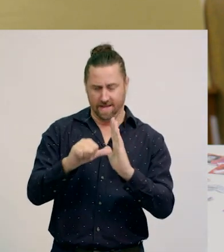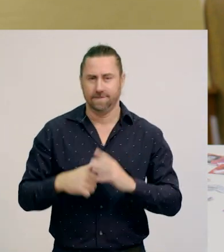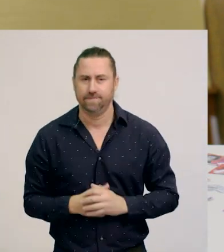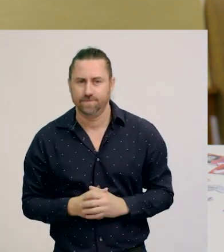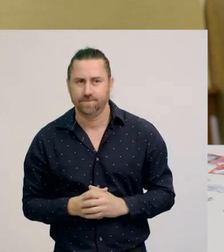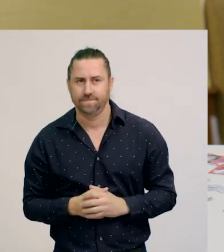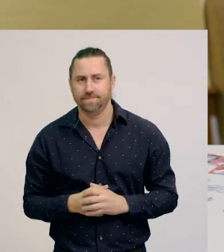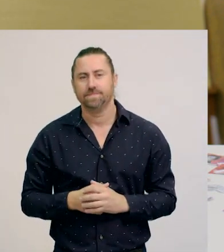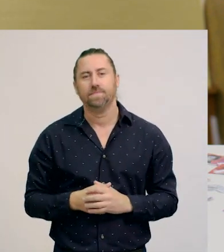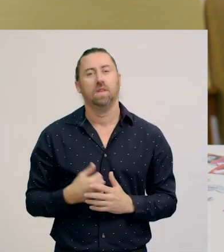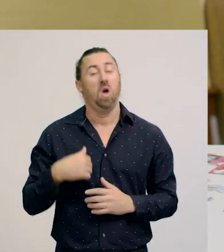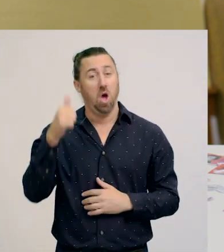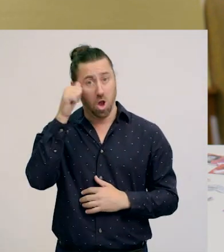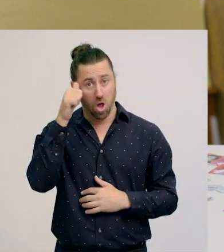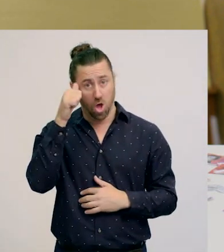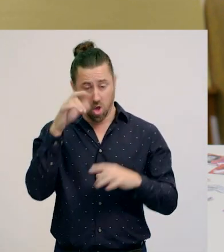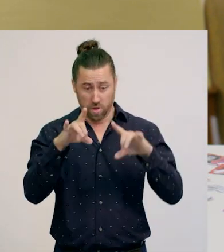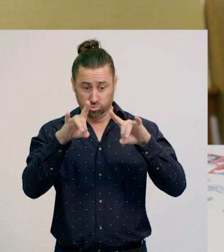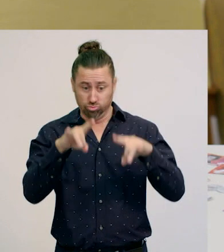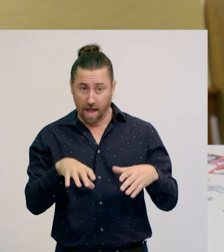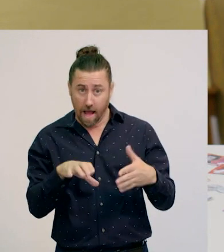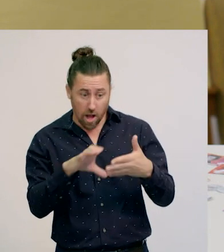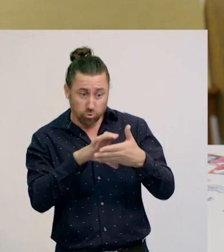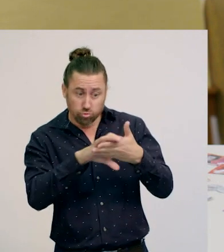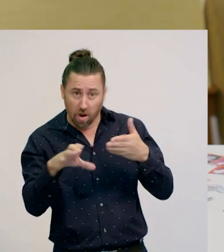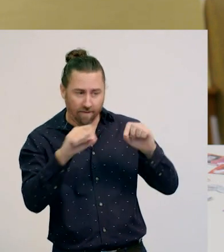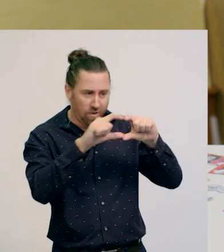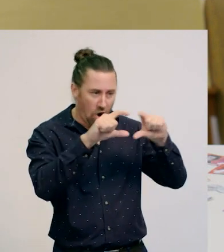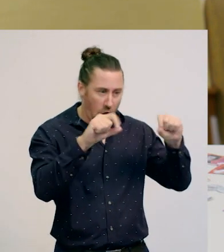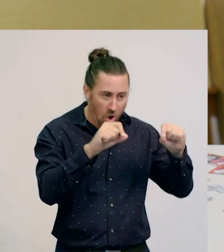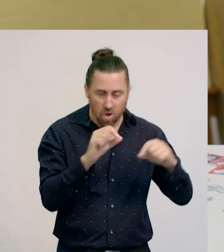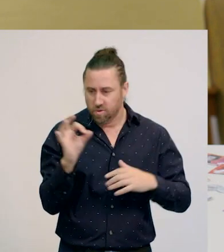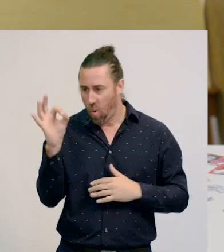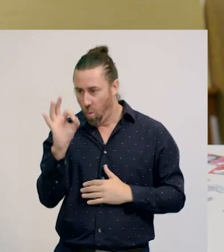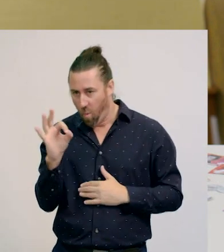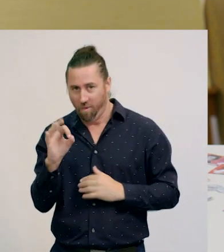Australian currency includes notes and coins.